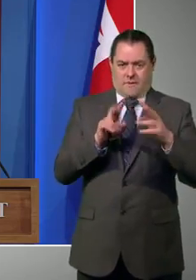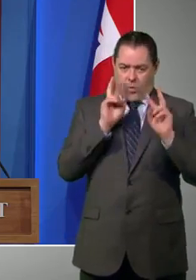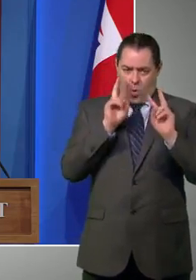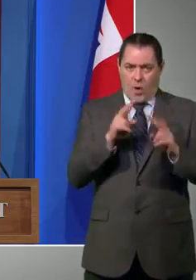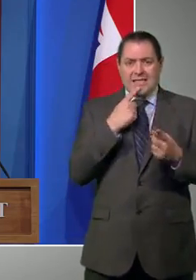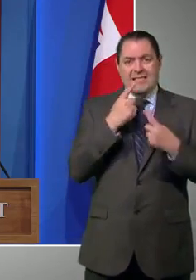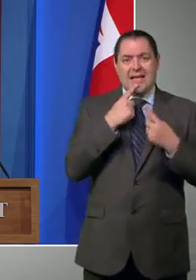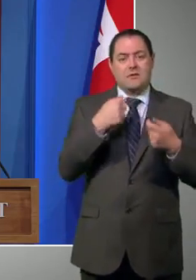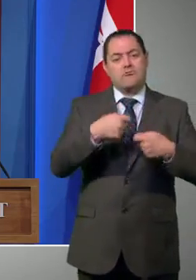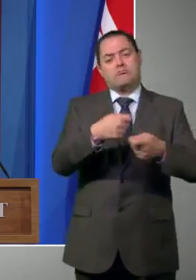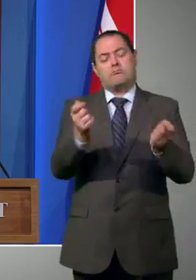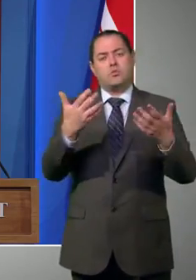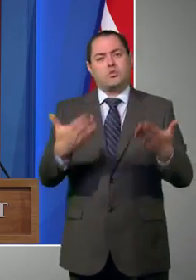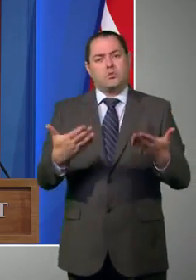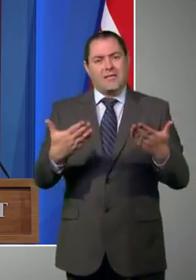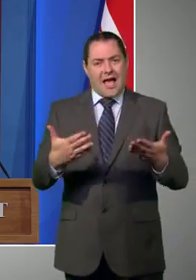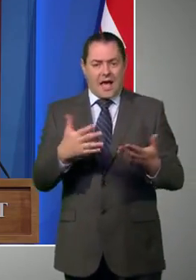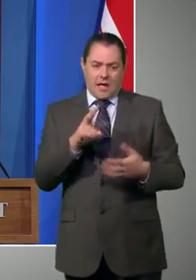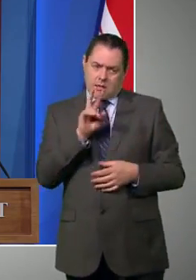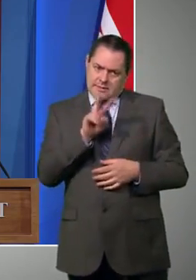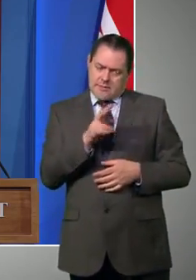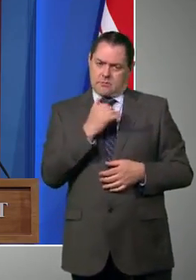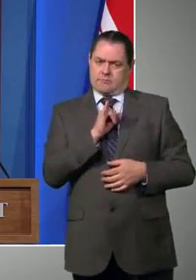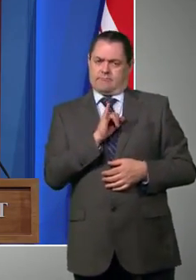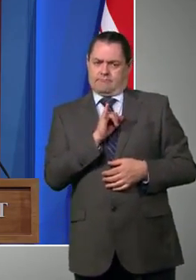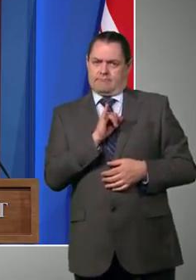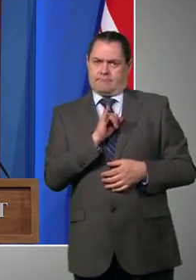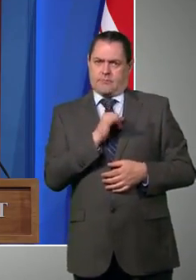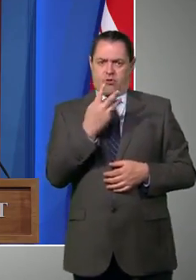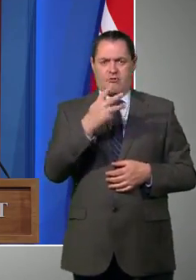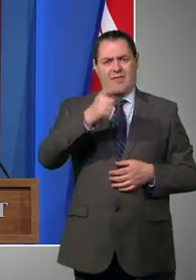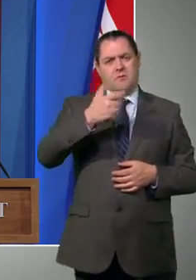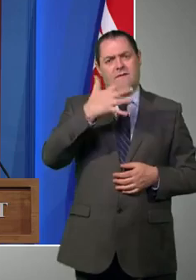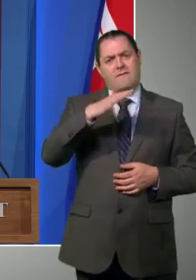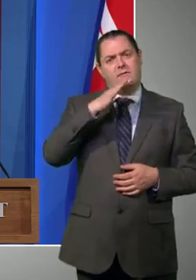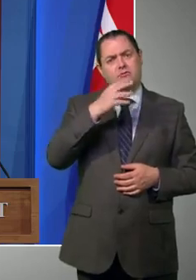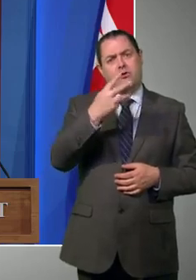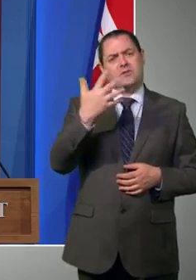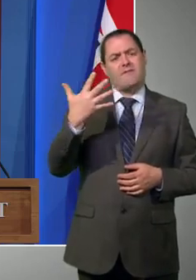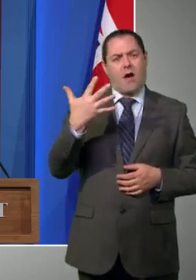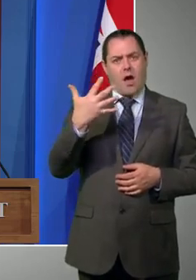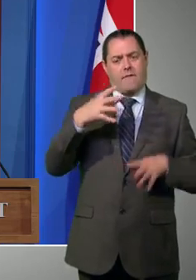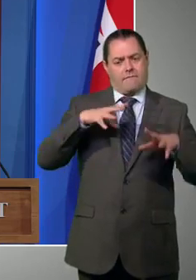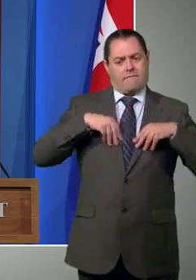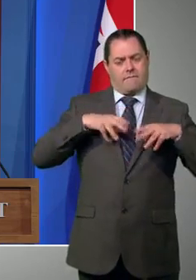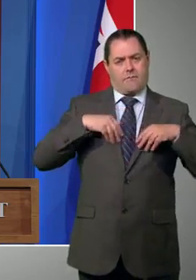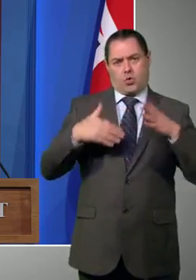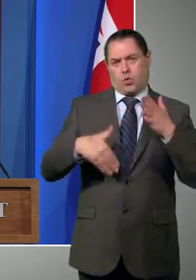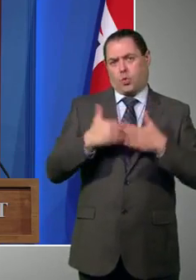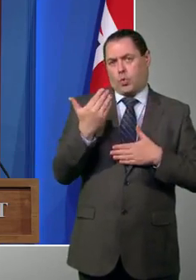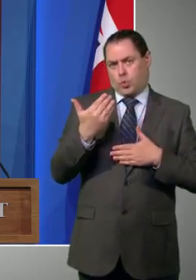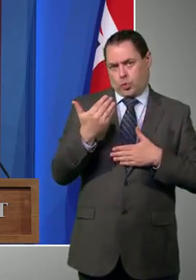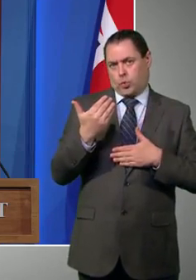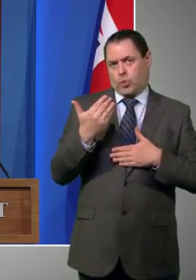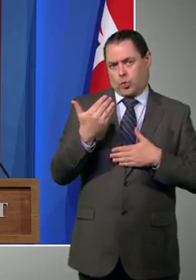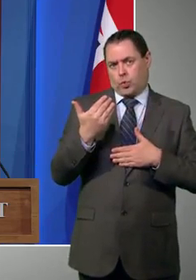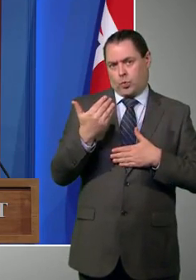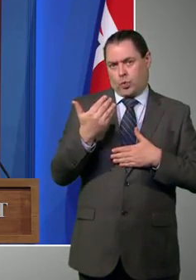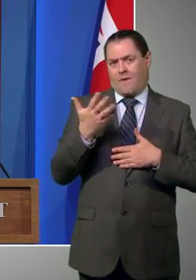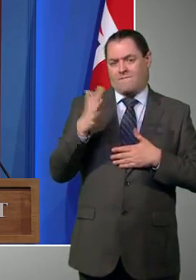it looks quite worrying so we